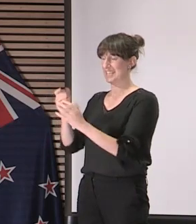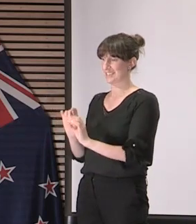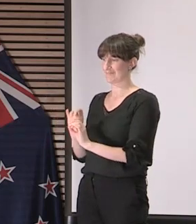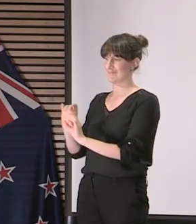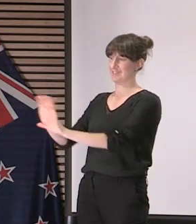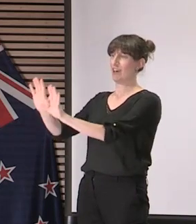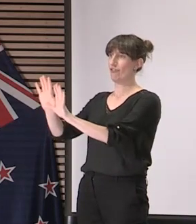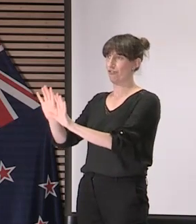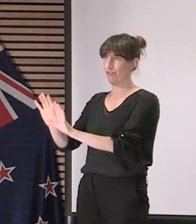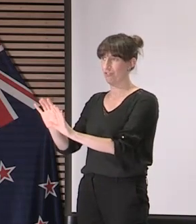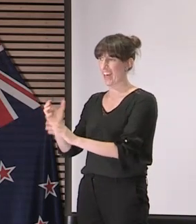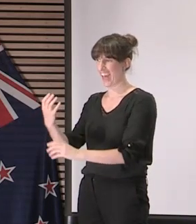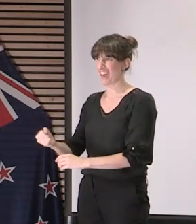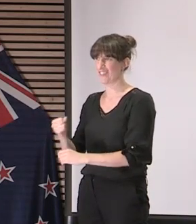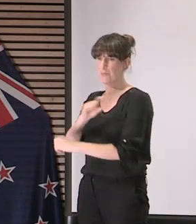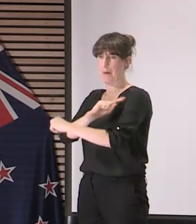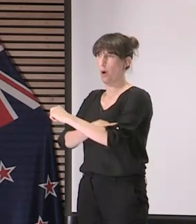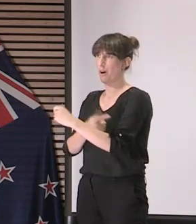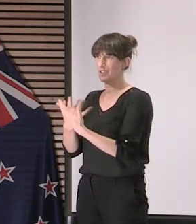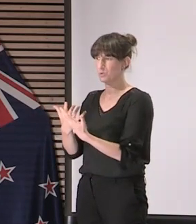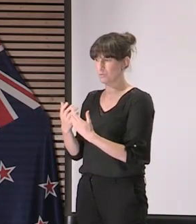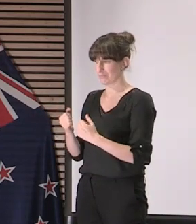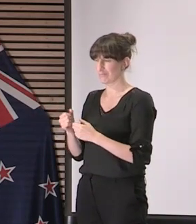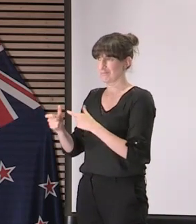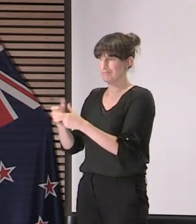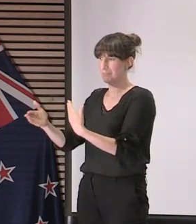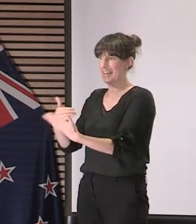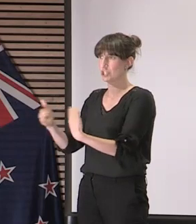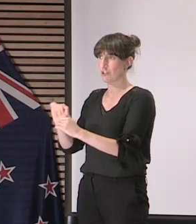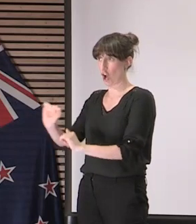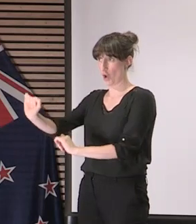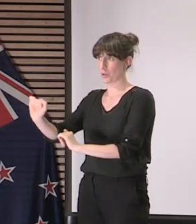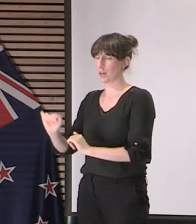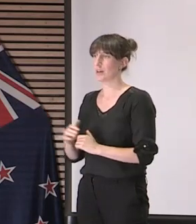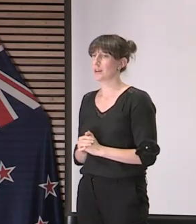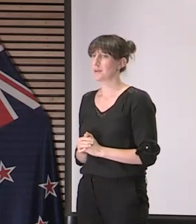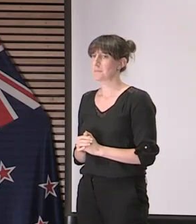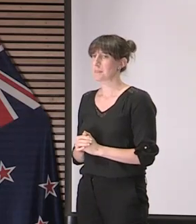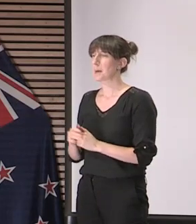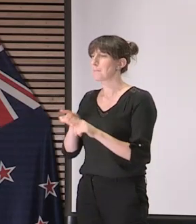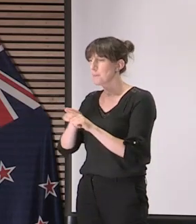autonomy around the way they structure their programmes, they're the most autonomous part of the education system.